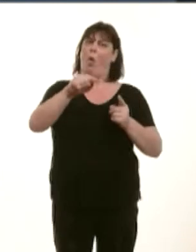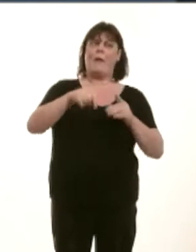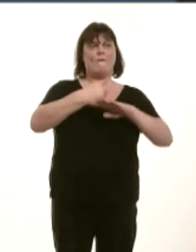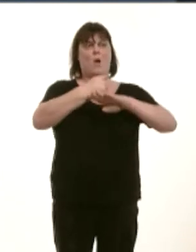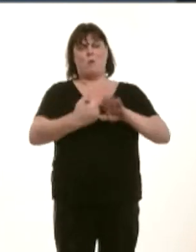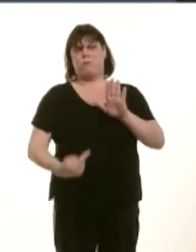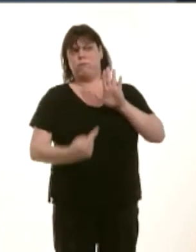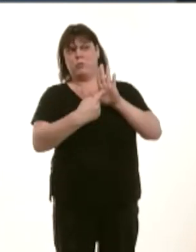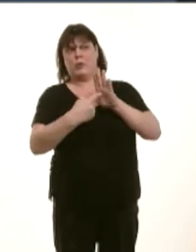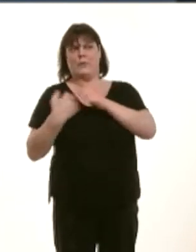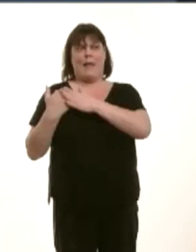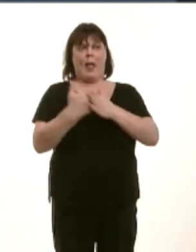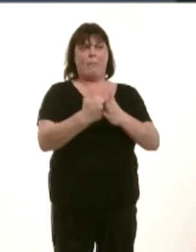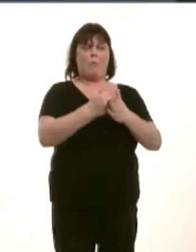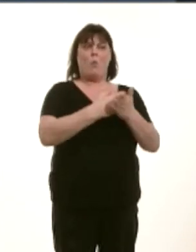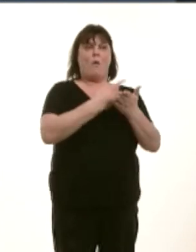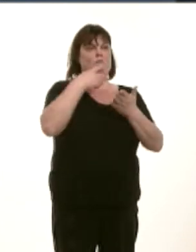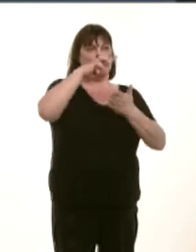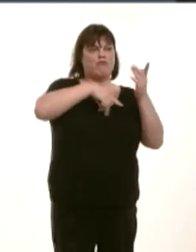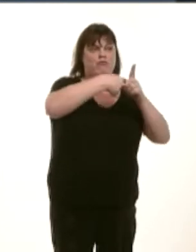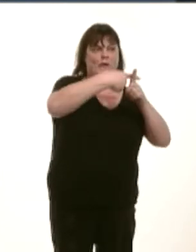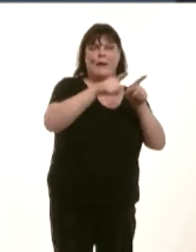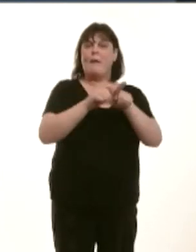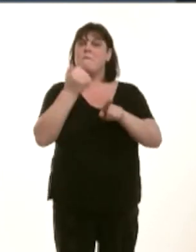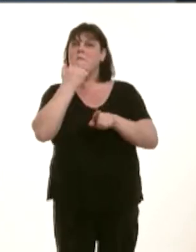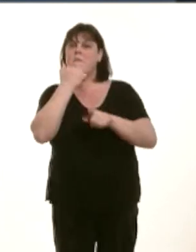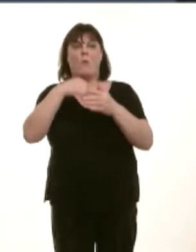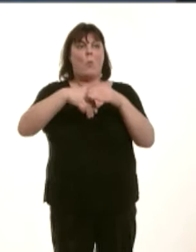of literacy and numeracy in Walesí. Kirsty Williams: Last week, Estyn found that